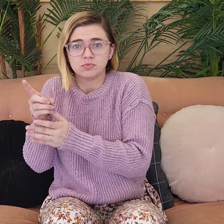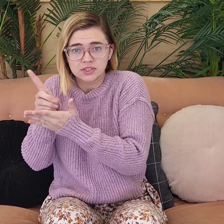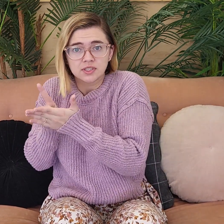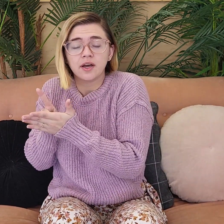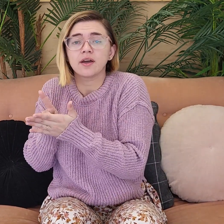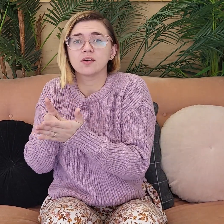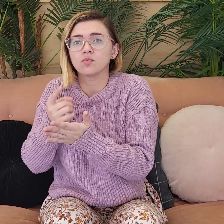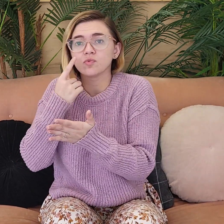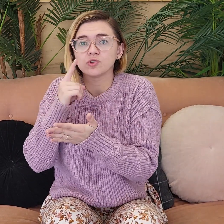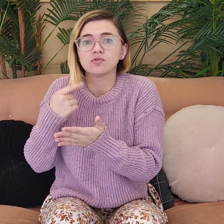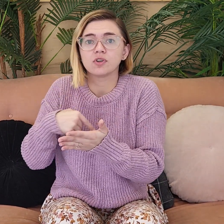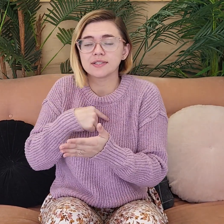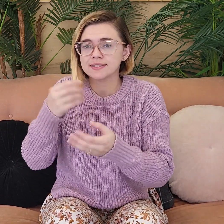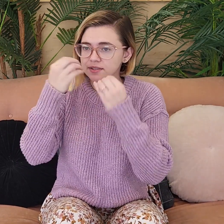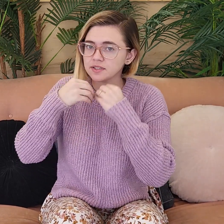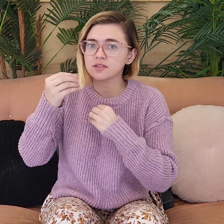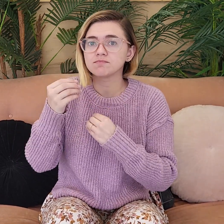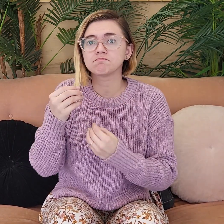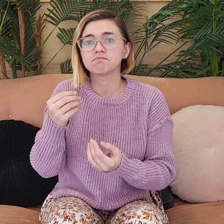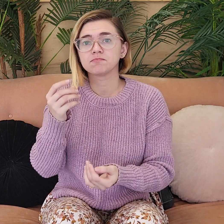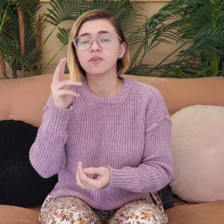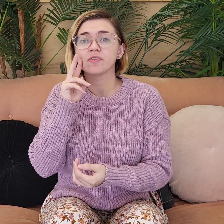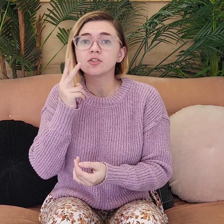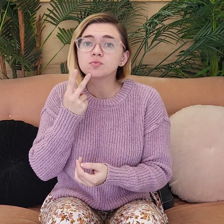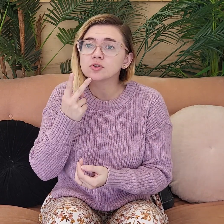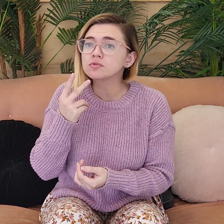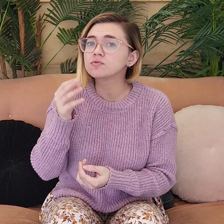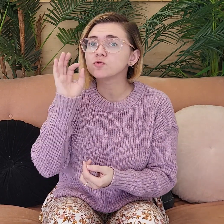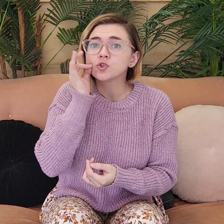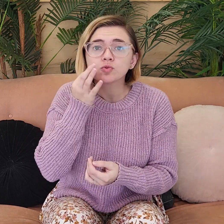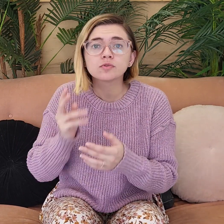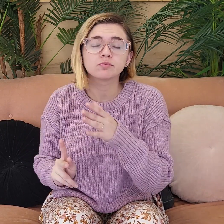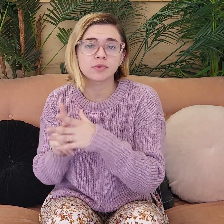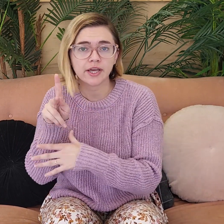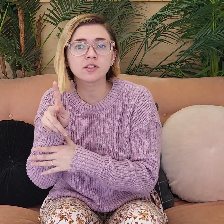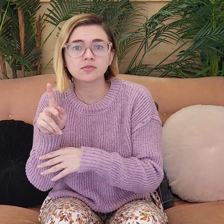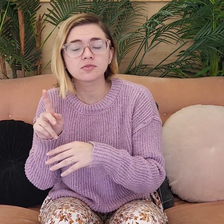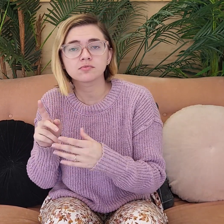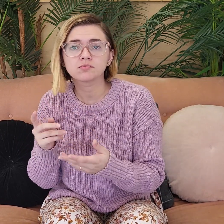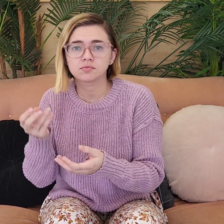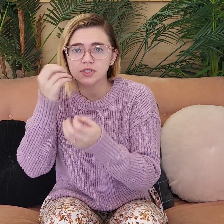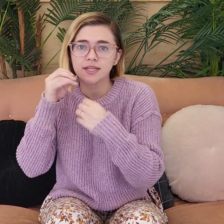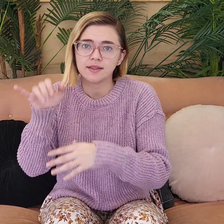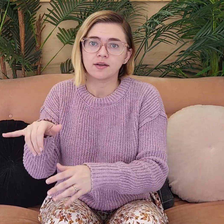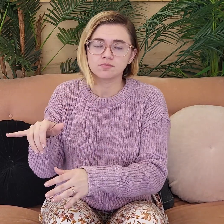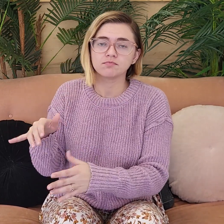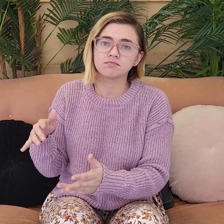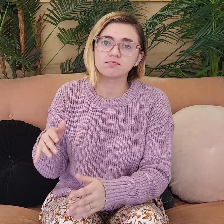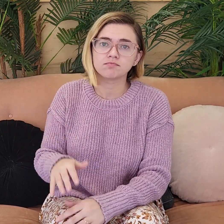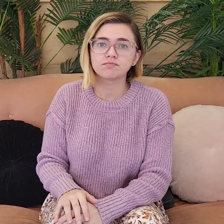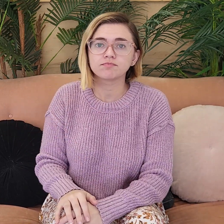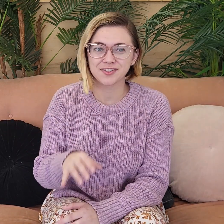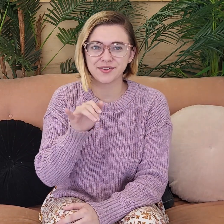So in the beginning and God's original design, it was for us to eat vegetables and fruits and different plants and to